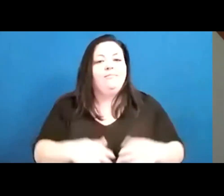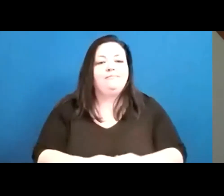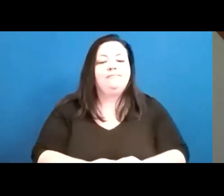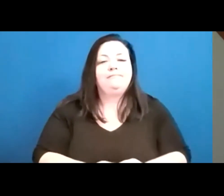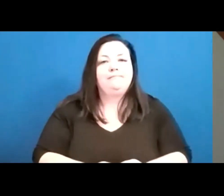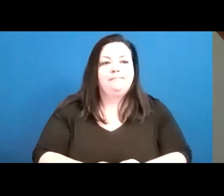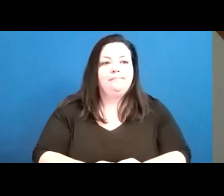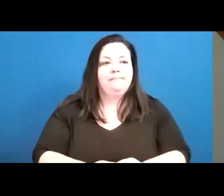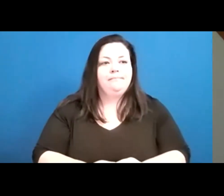Thank you very much.